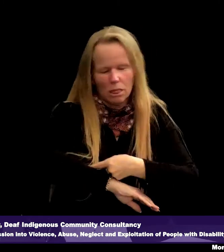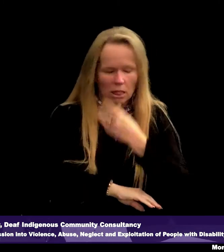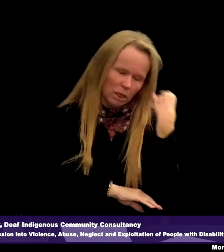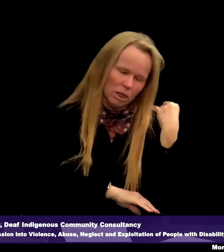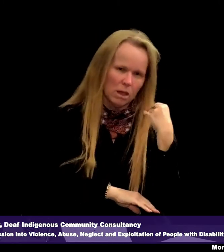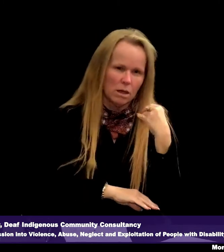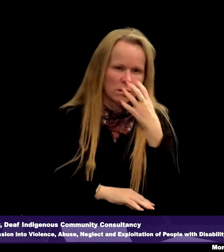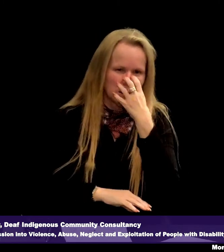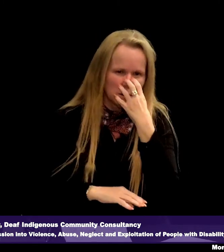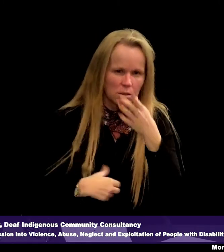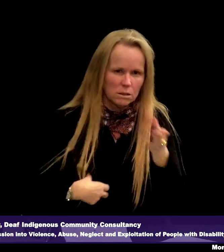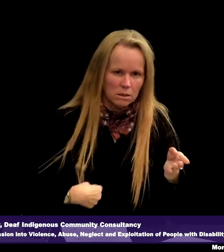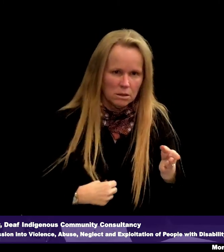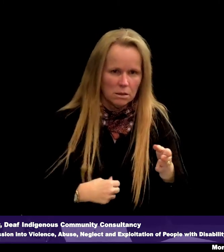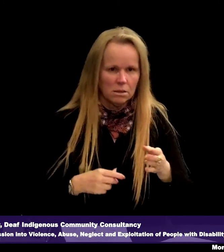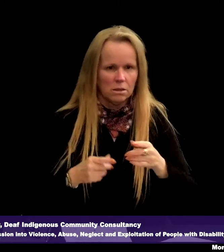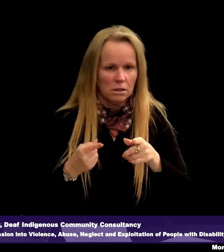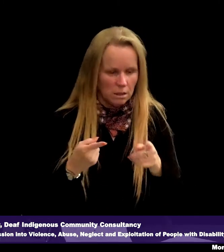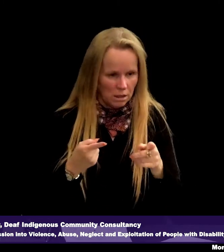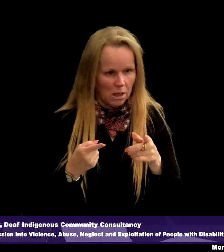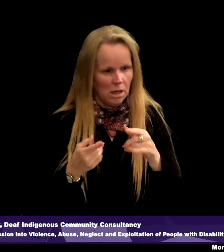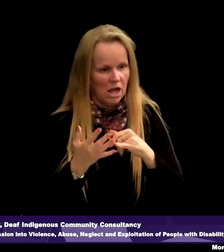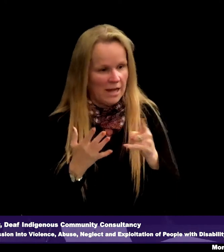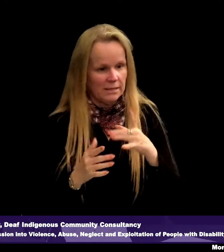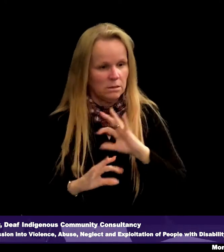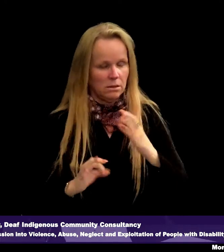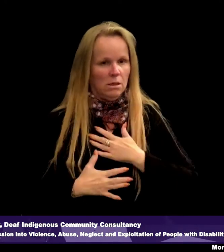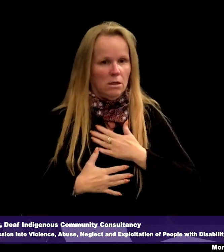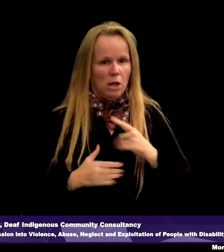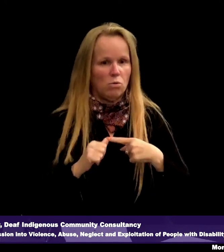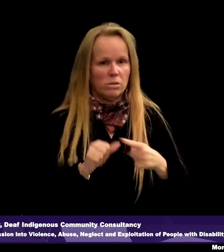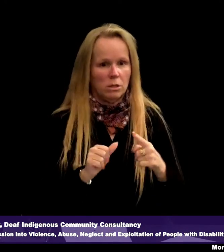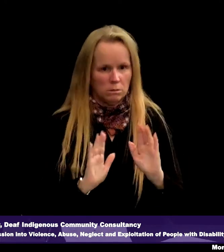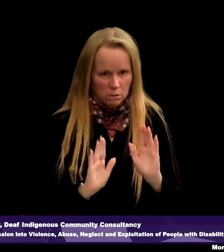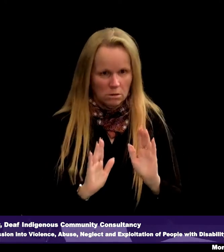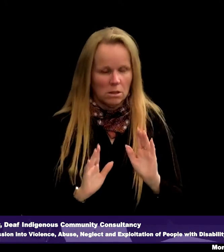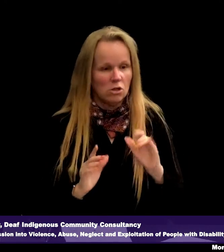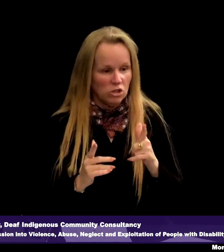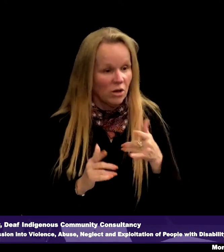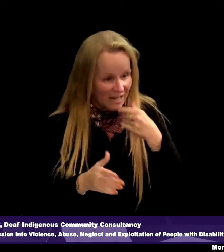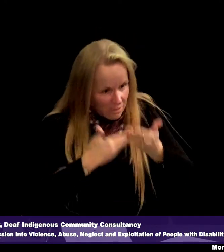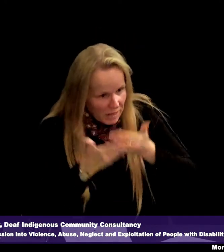He had received an anaesthetic previously and he wasn't responding.